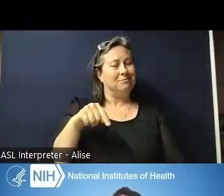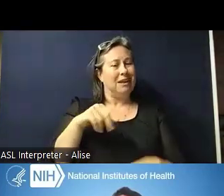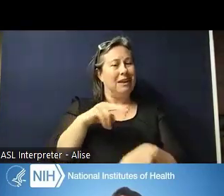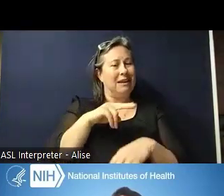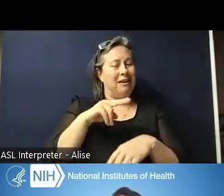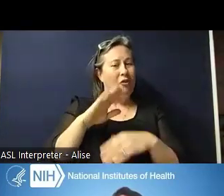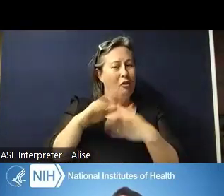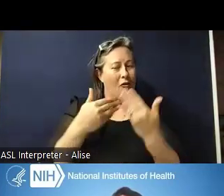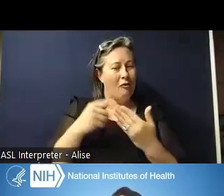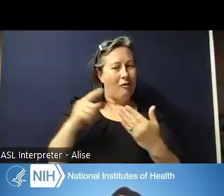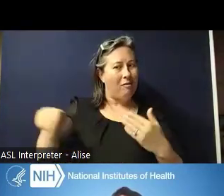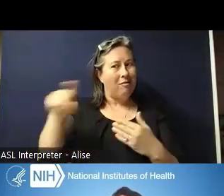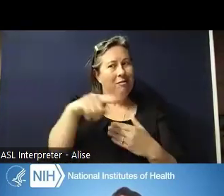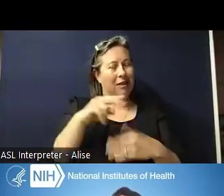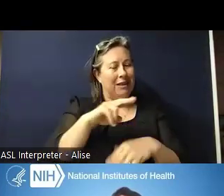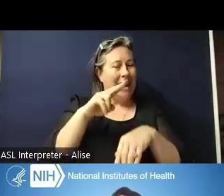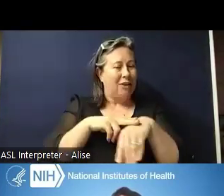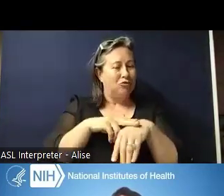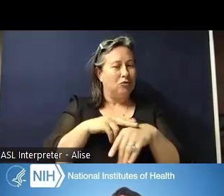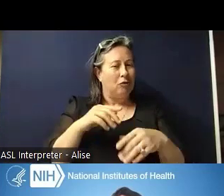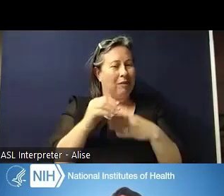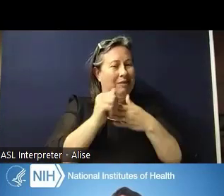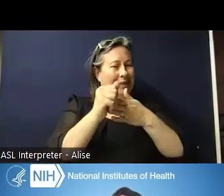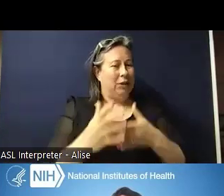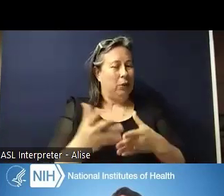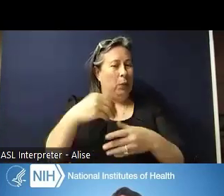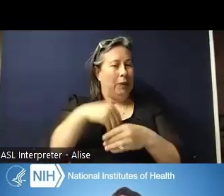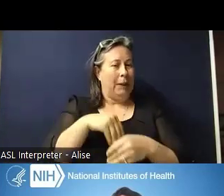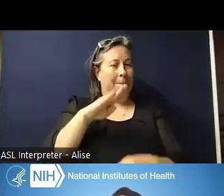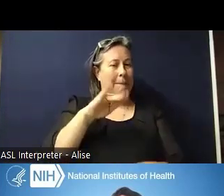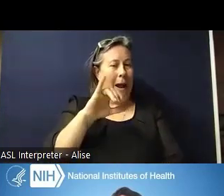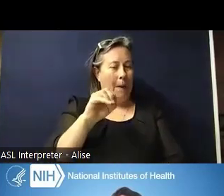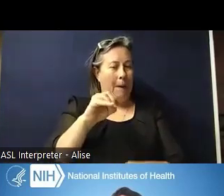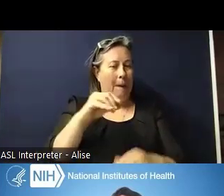within the biomedical workforce, offering up to upwards,